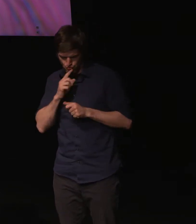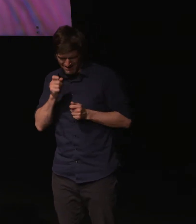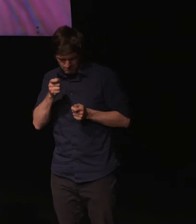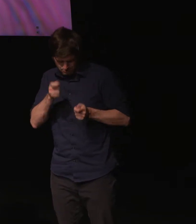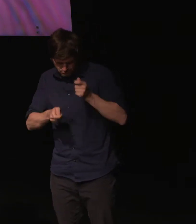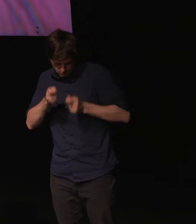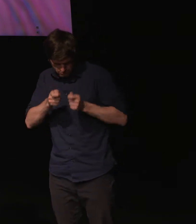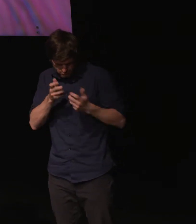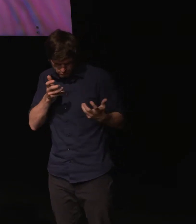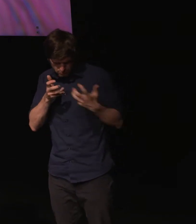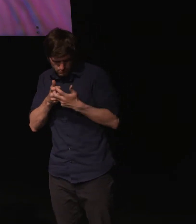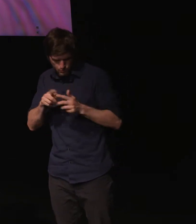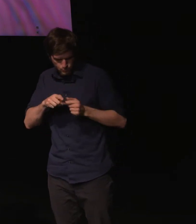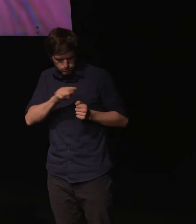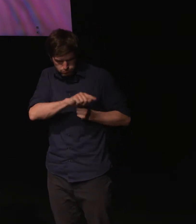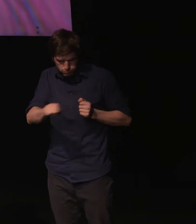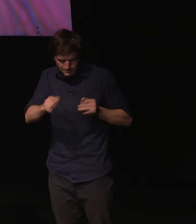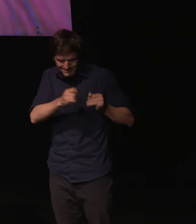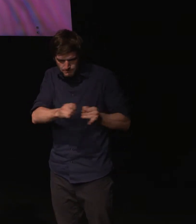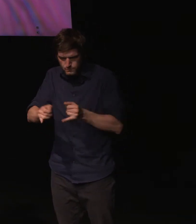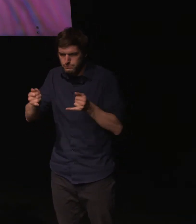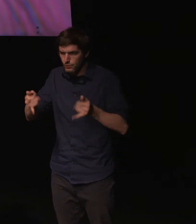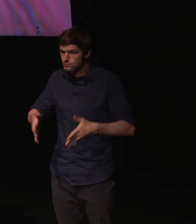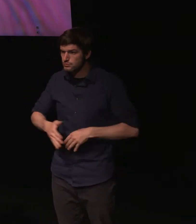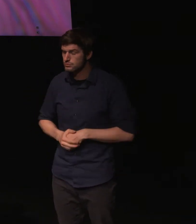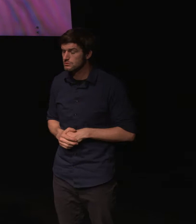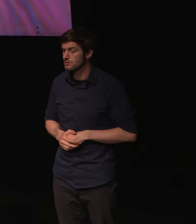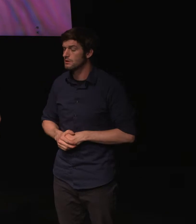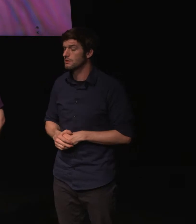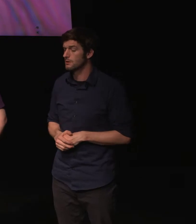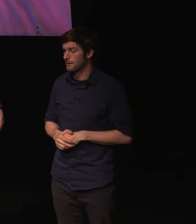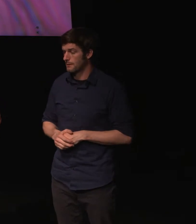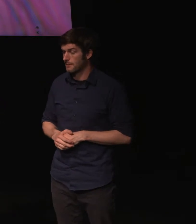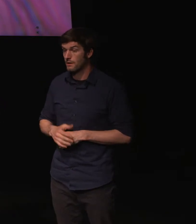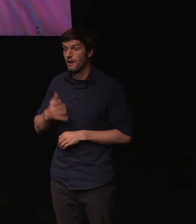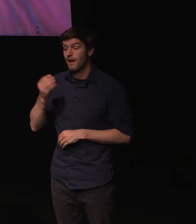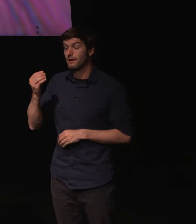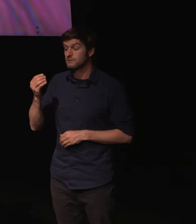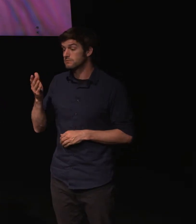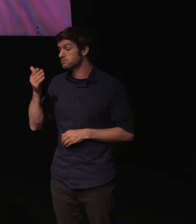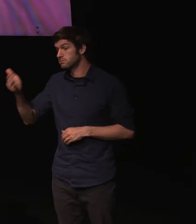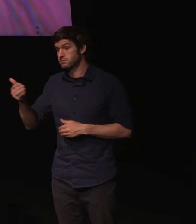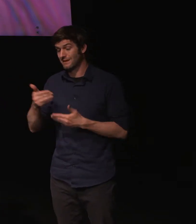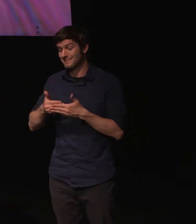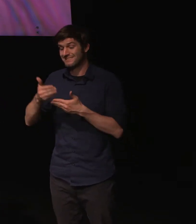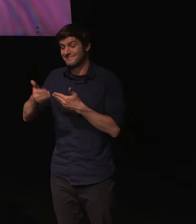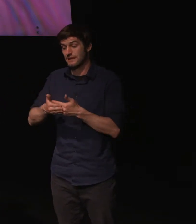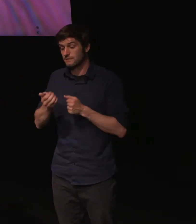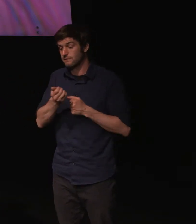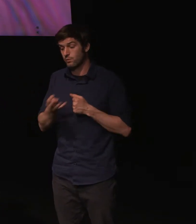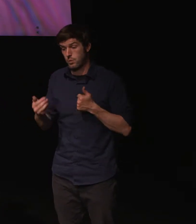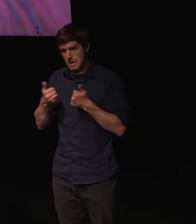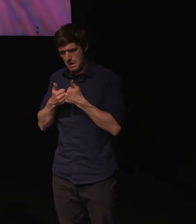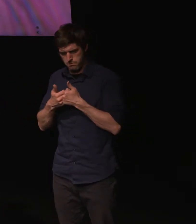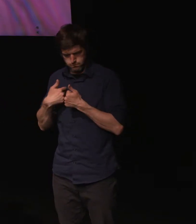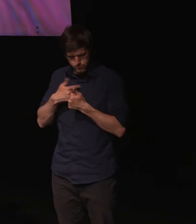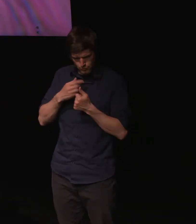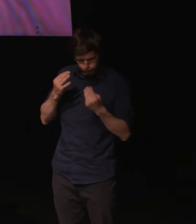And I think we did a pretty good job of that. We've even started working on our next few games. And since we didn't have the opportunity